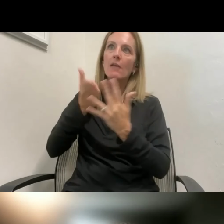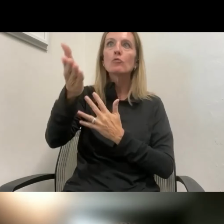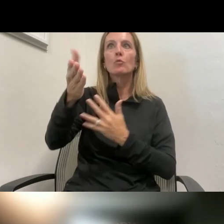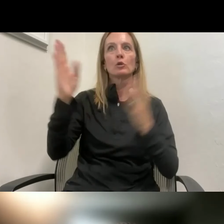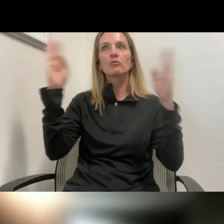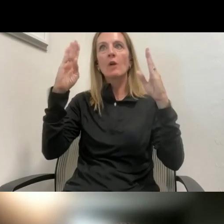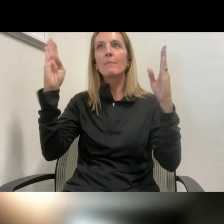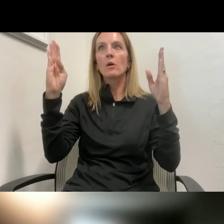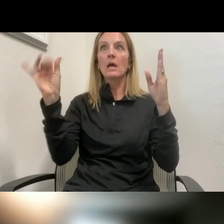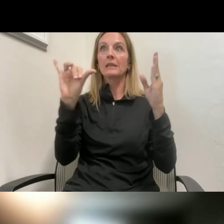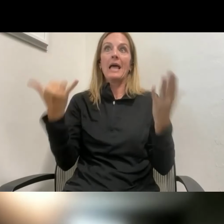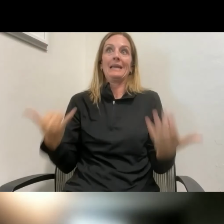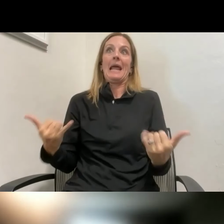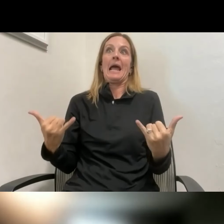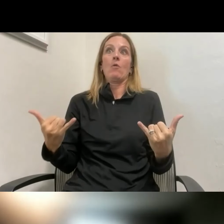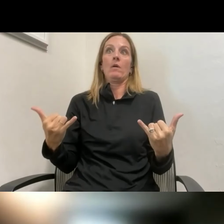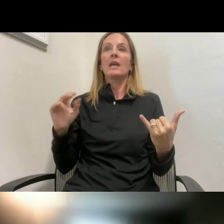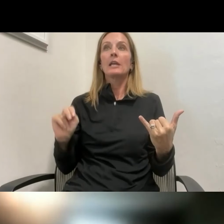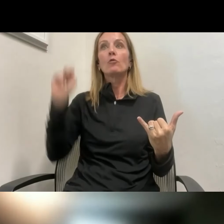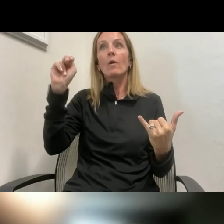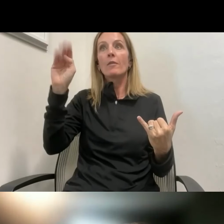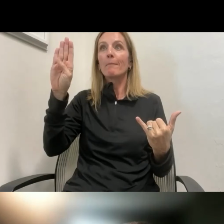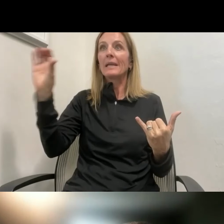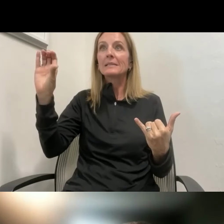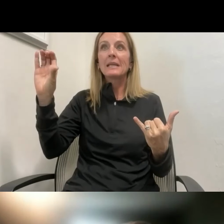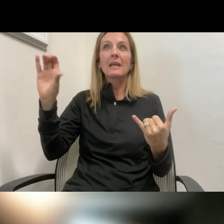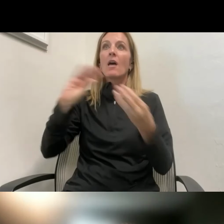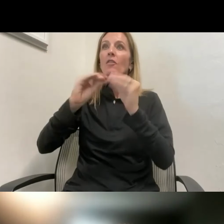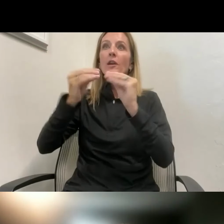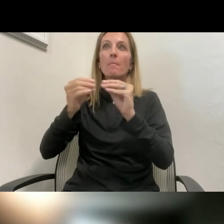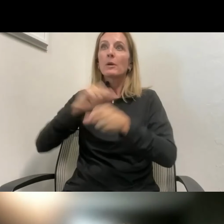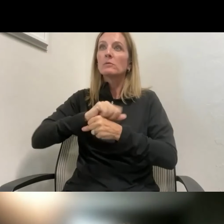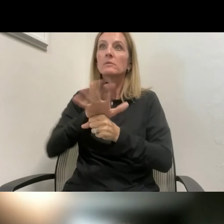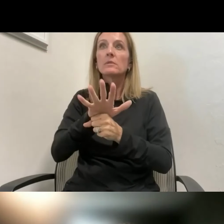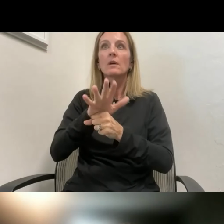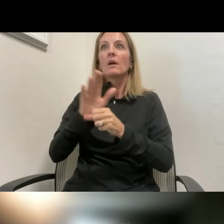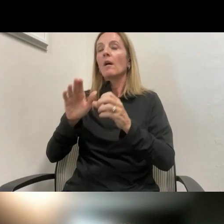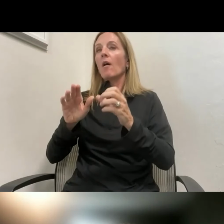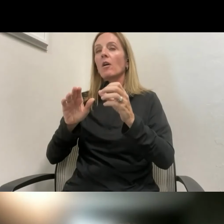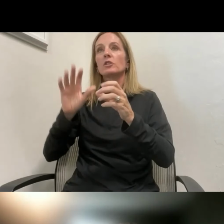Northern BC. The numbers are just astronomical. Flying people all over BC because the hospitals